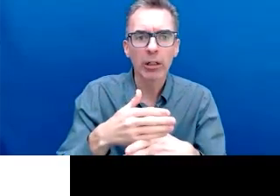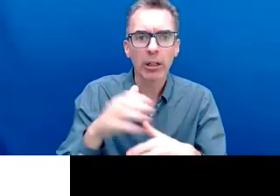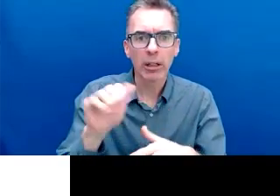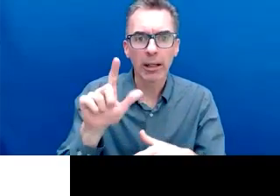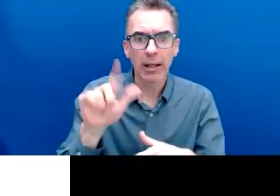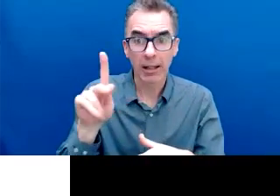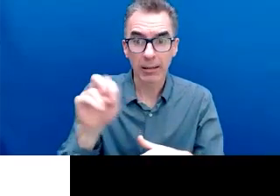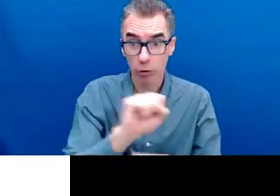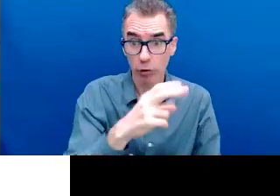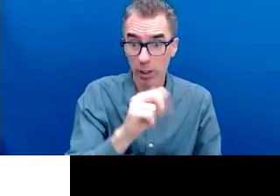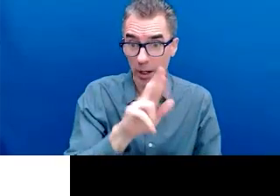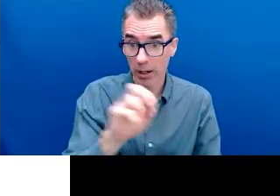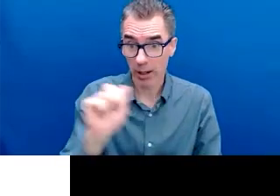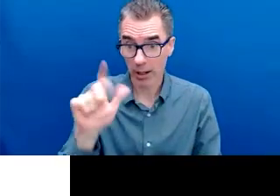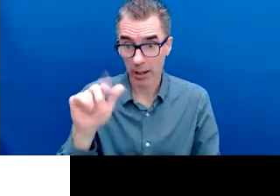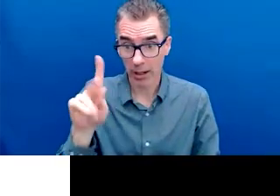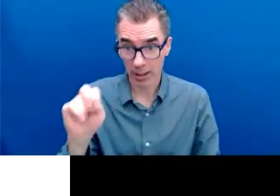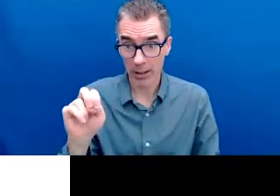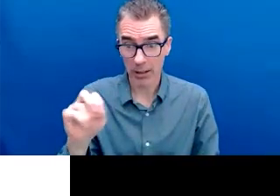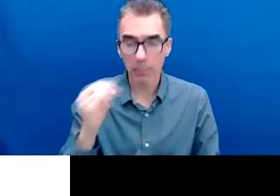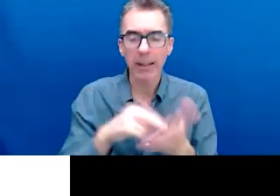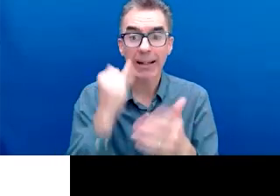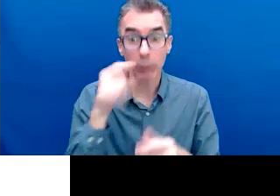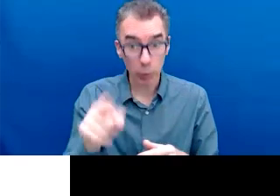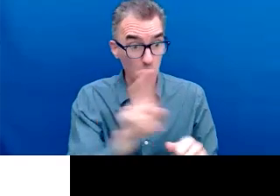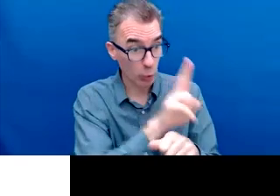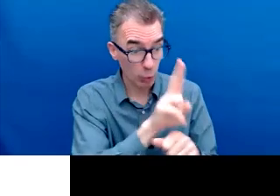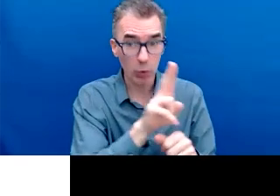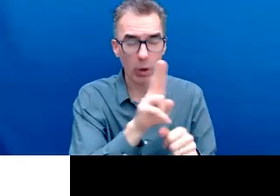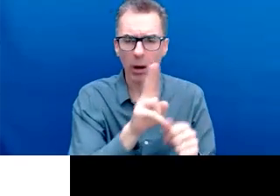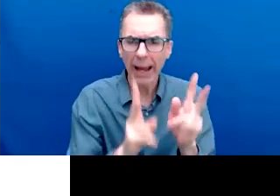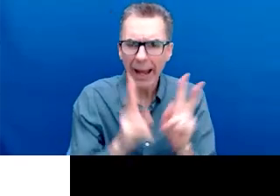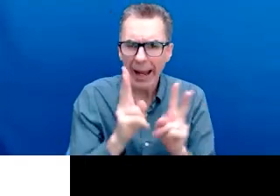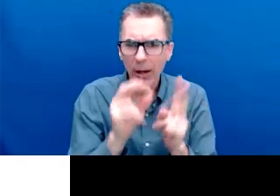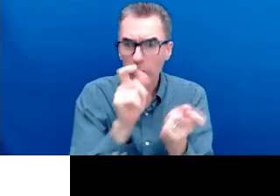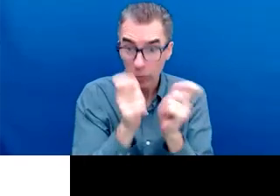you have to, and you do any edits to it or any repurposing of it, you have to,